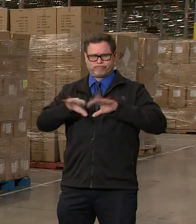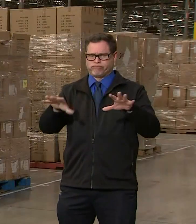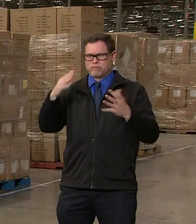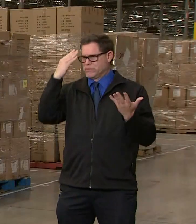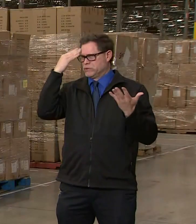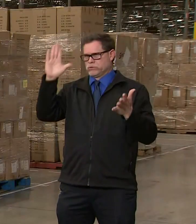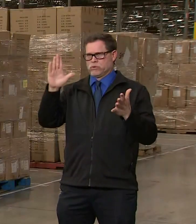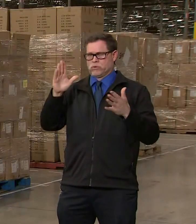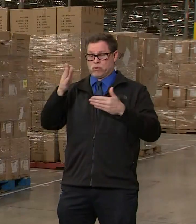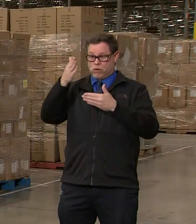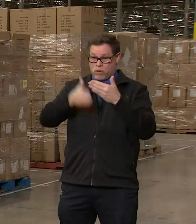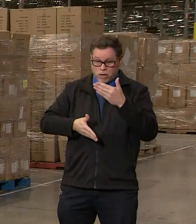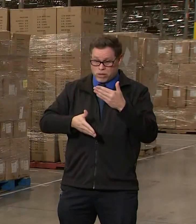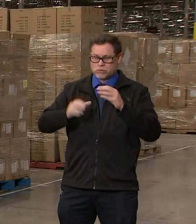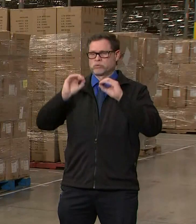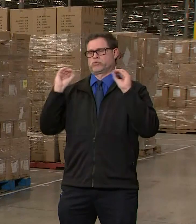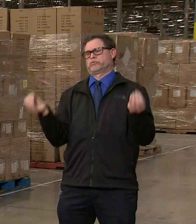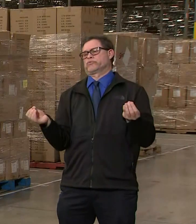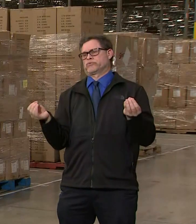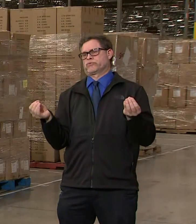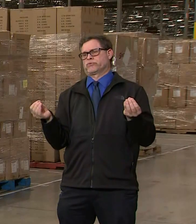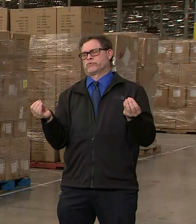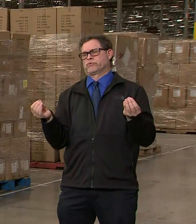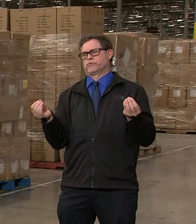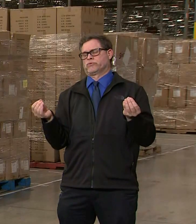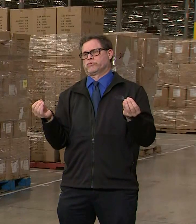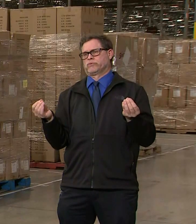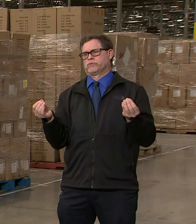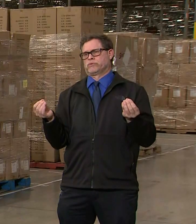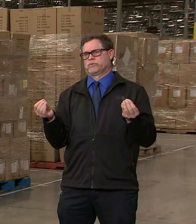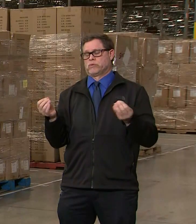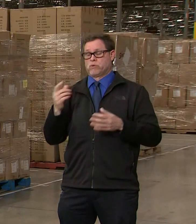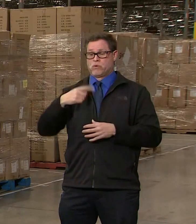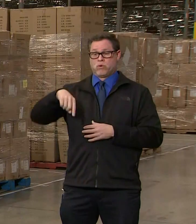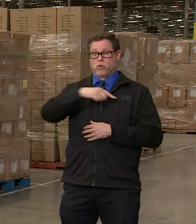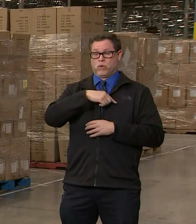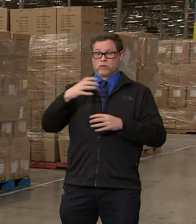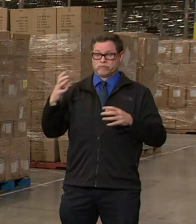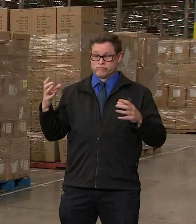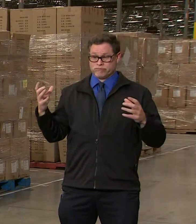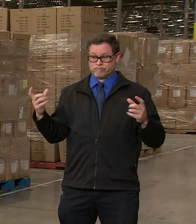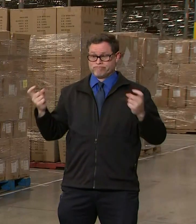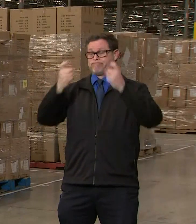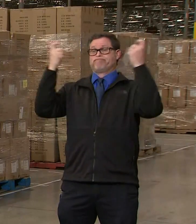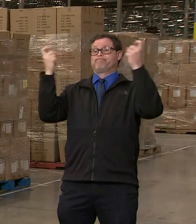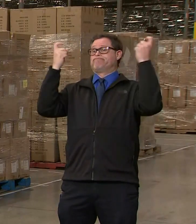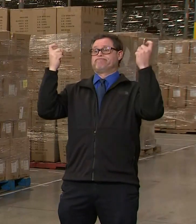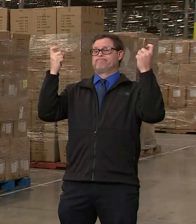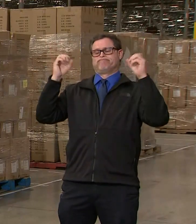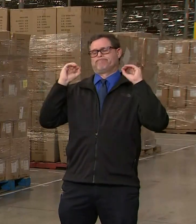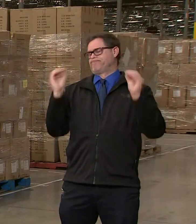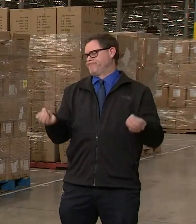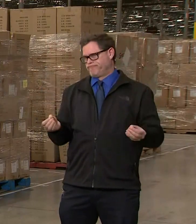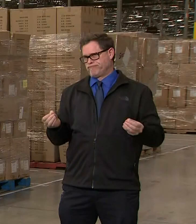That there is not a moment. Where we declare victory. Despite so many the metaphors that